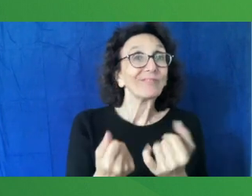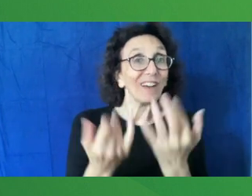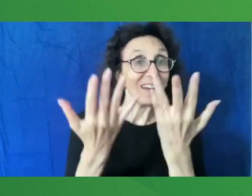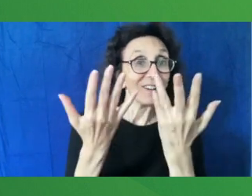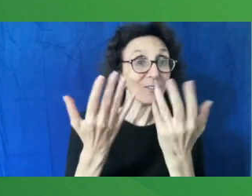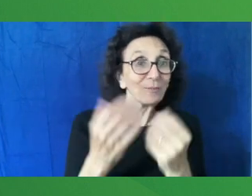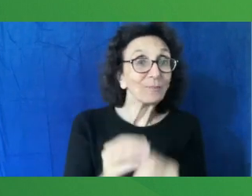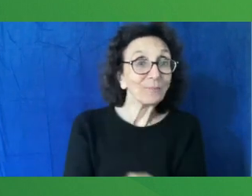So great.